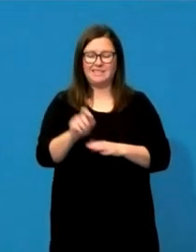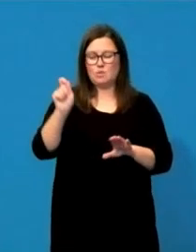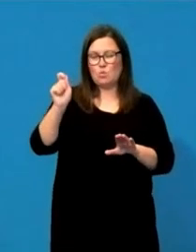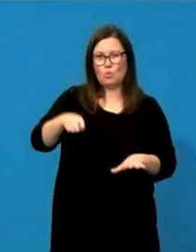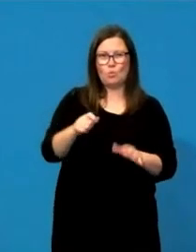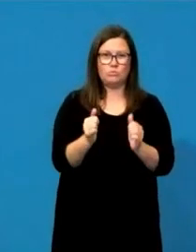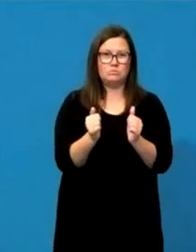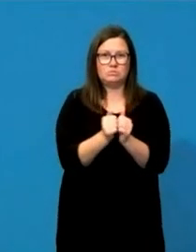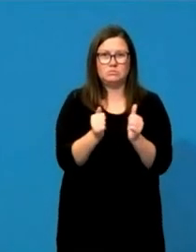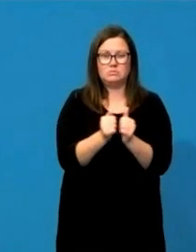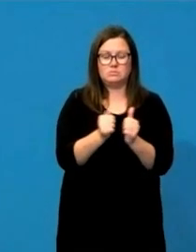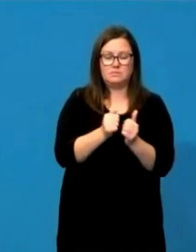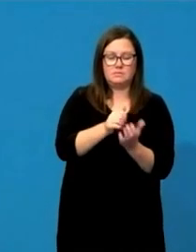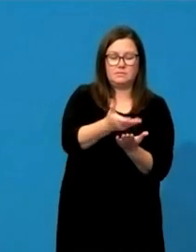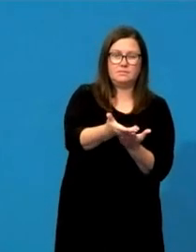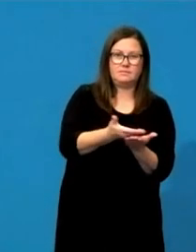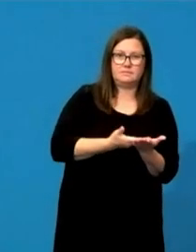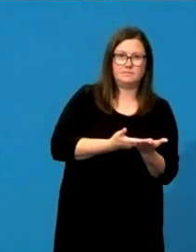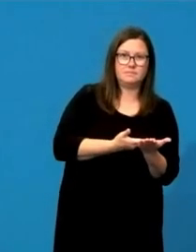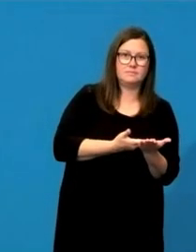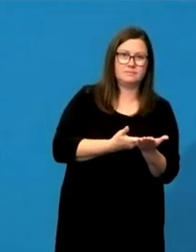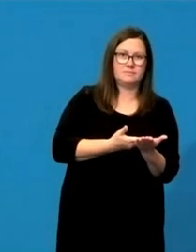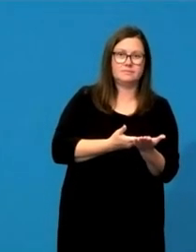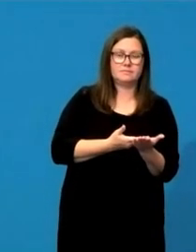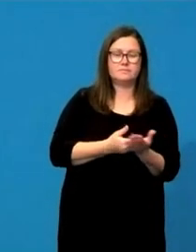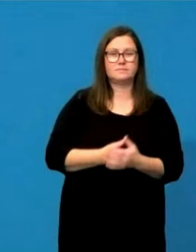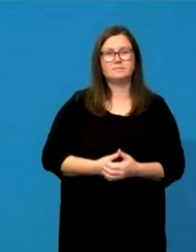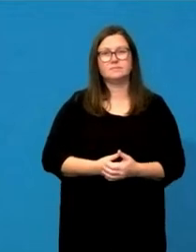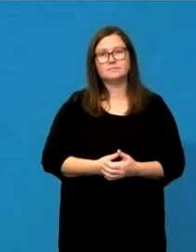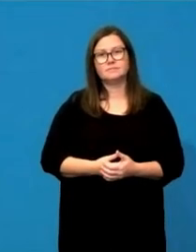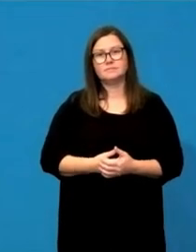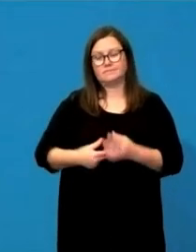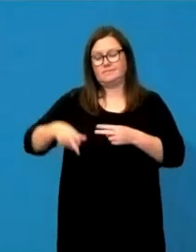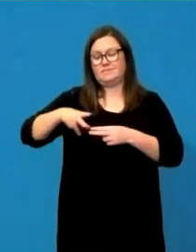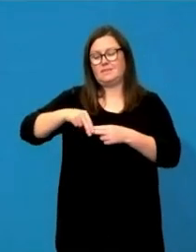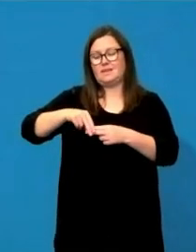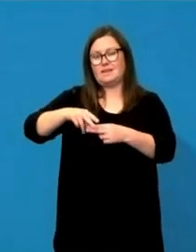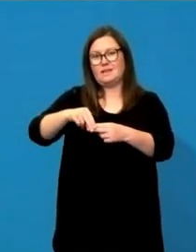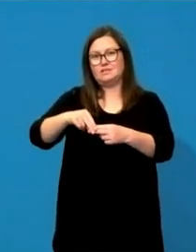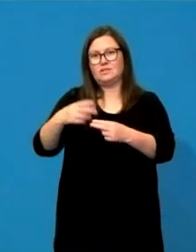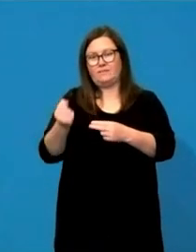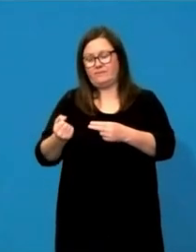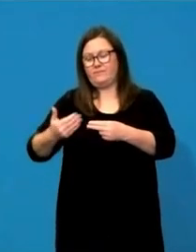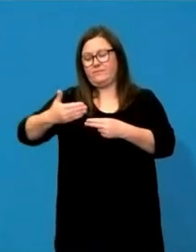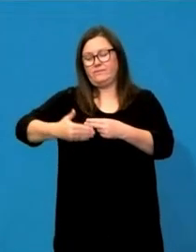Annexures to the statement can be found at Hearing Bundle A, tabs 64 to 76.